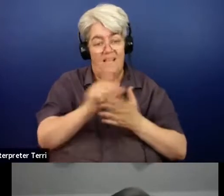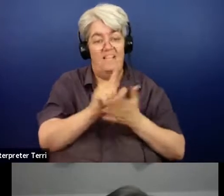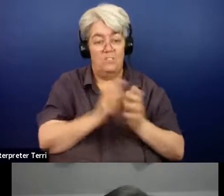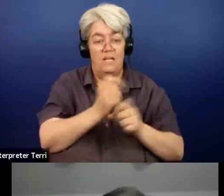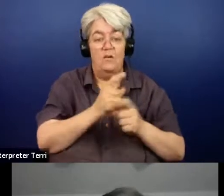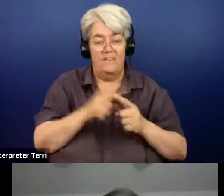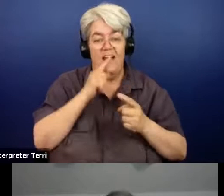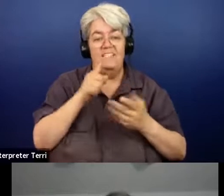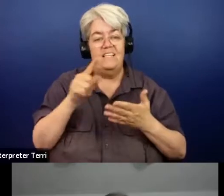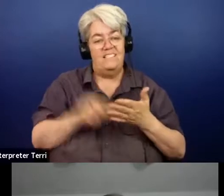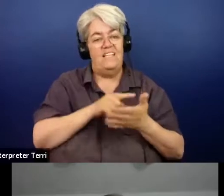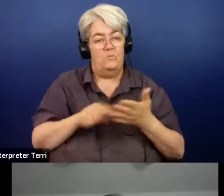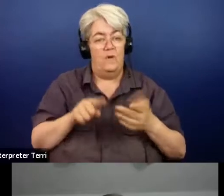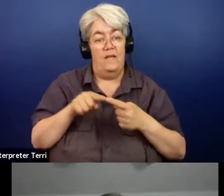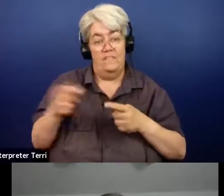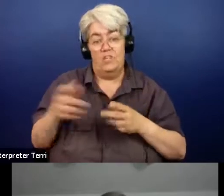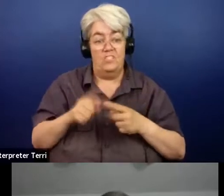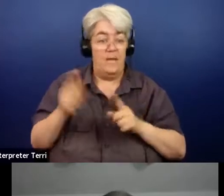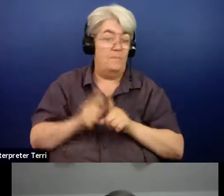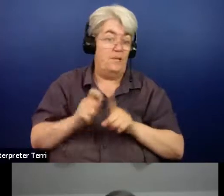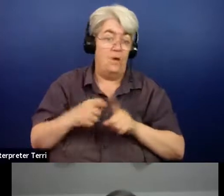did to you. You couldn't pick on me anymore.